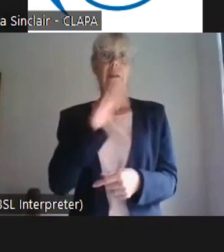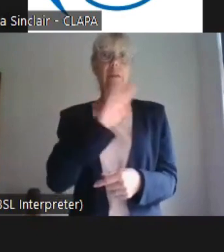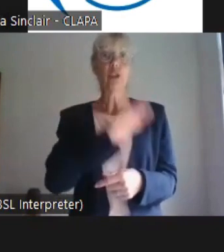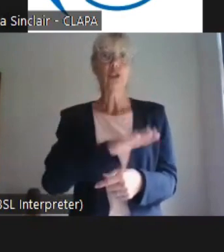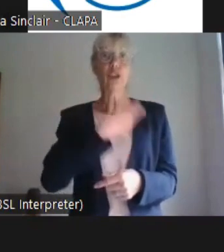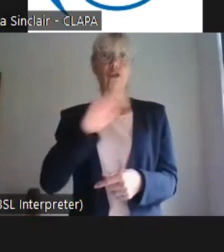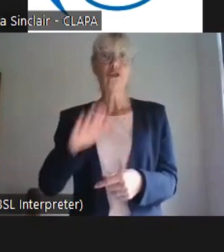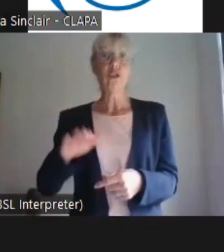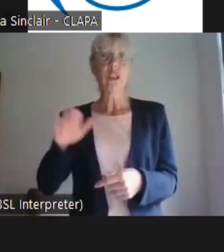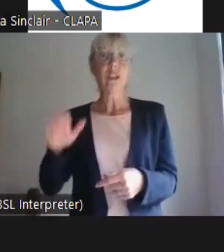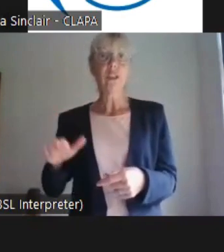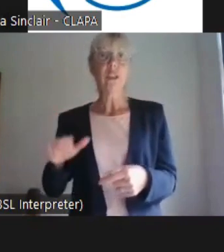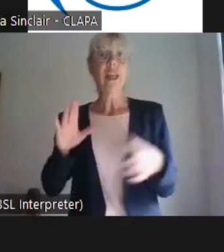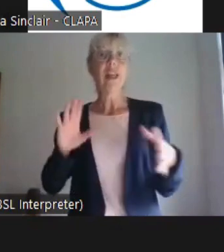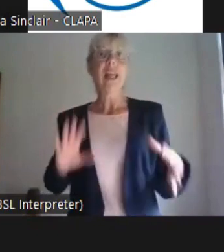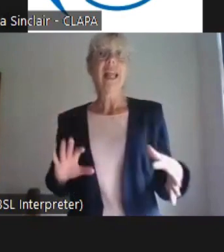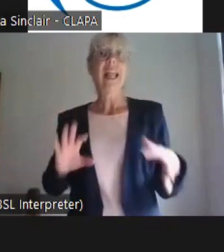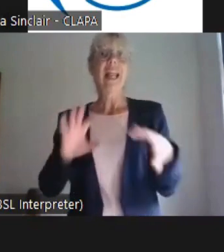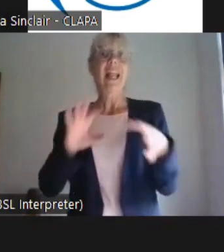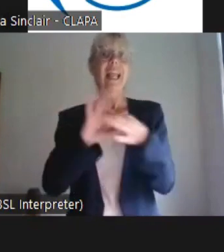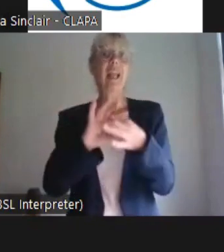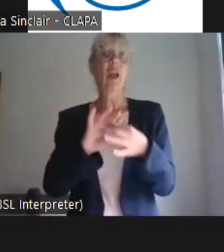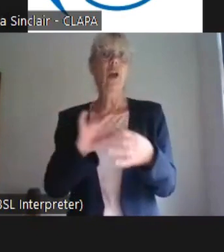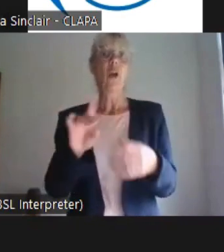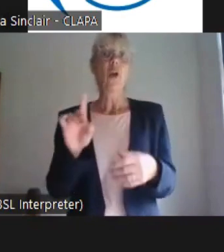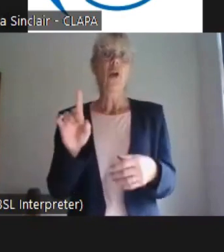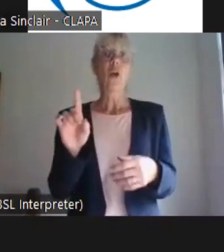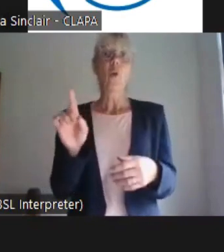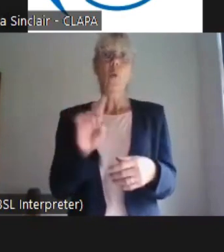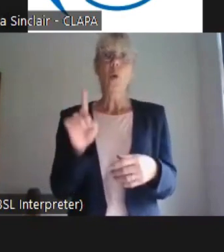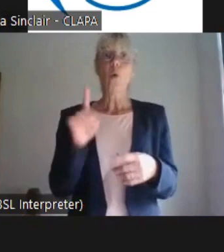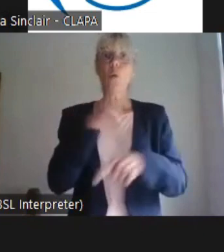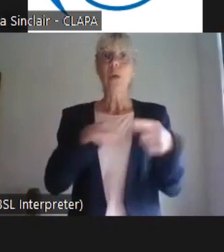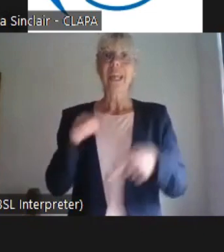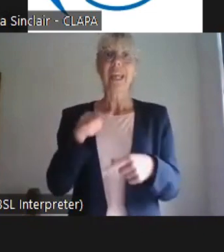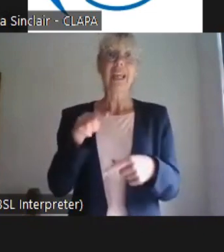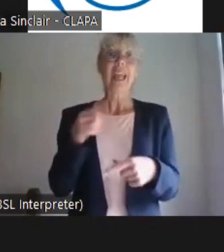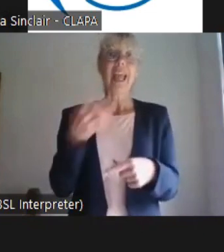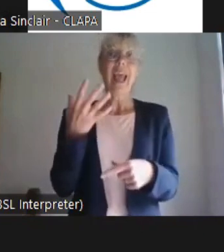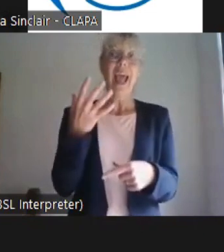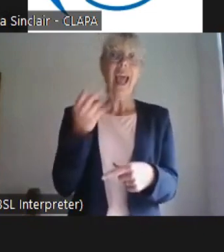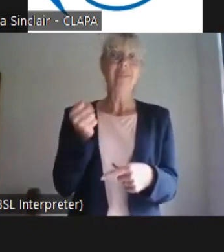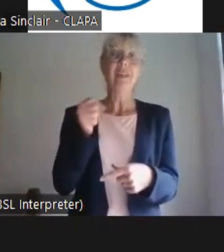link between what we're hearing in their speech and what that we're seeing on their audiogram